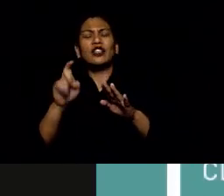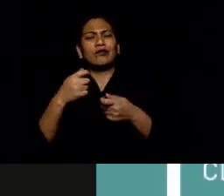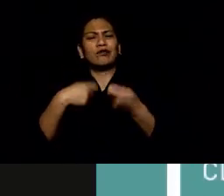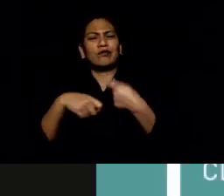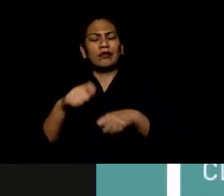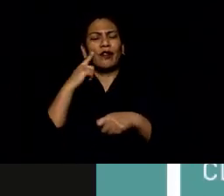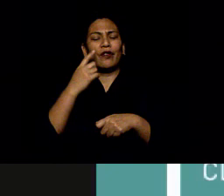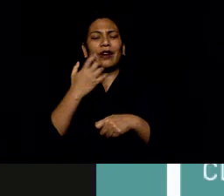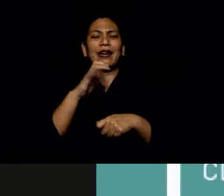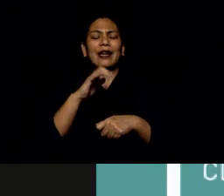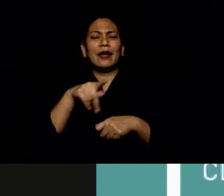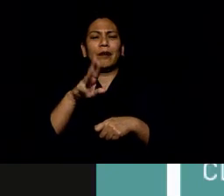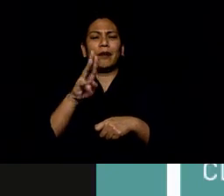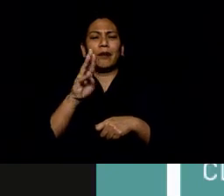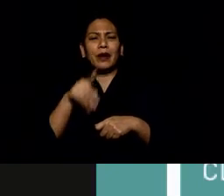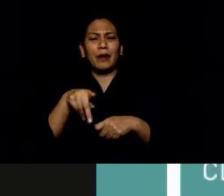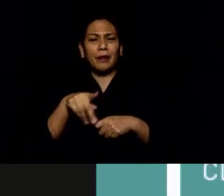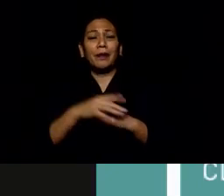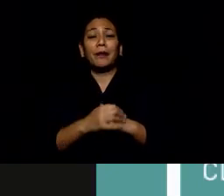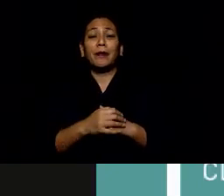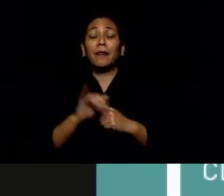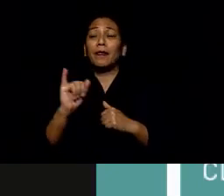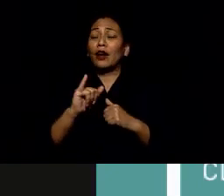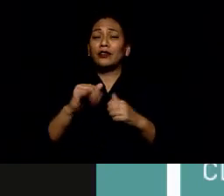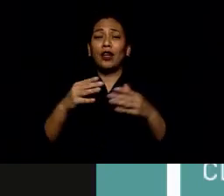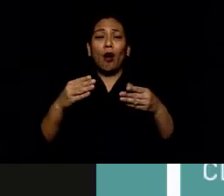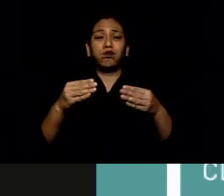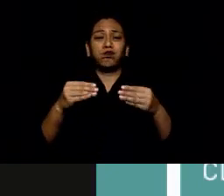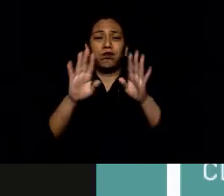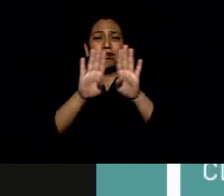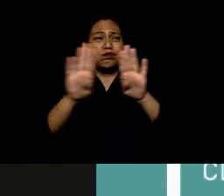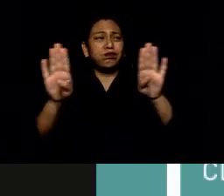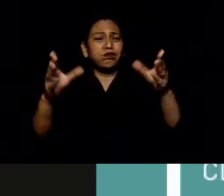Also the insulation levels have to be improved.